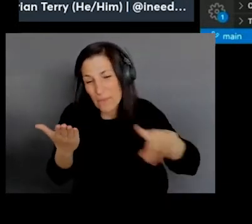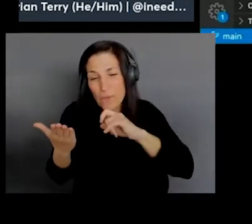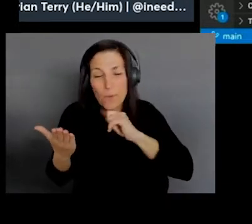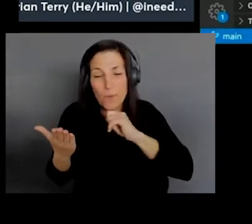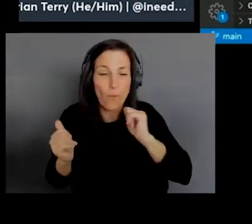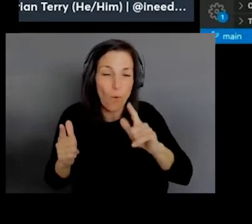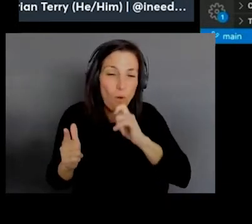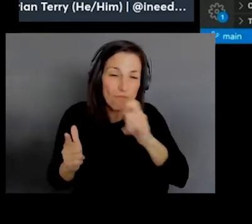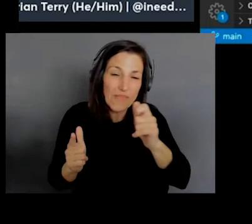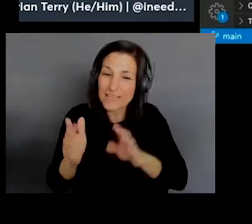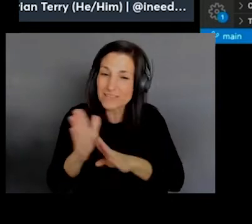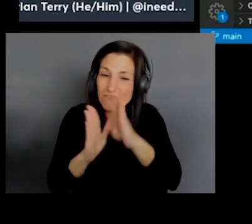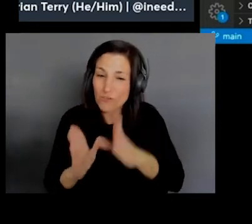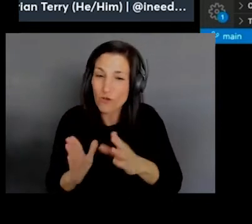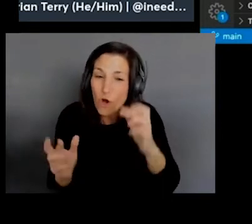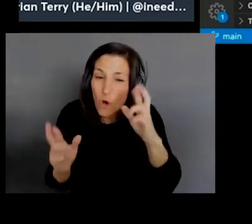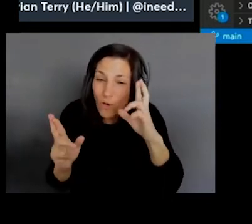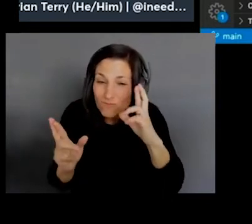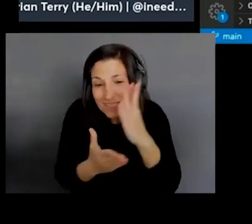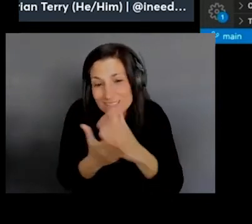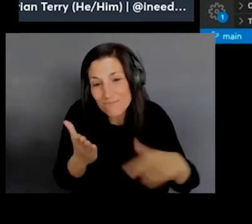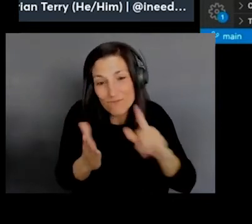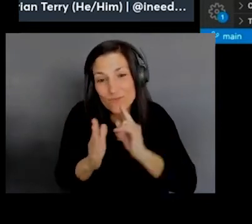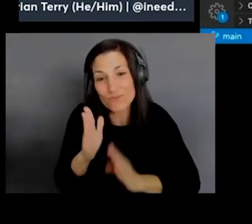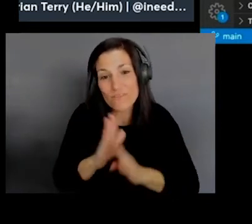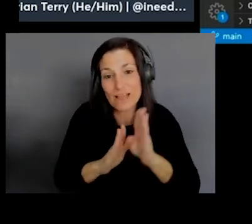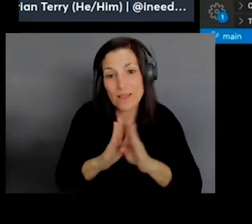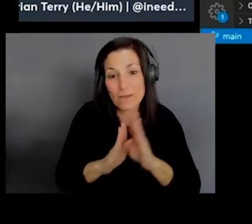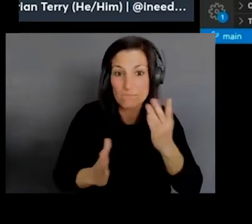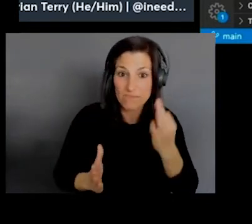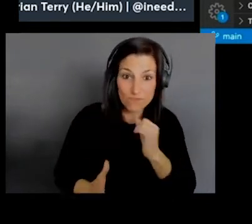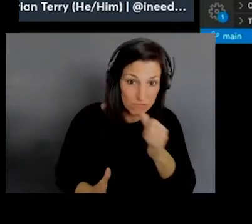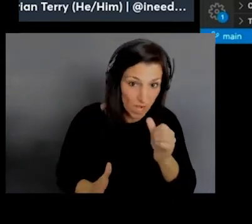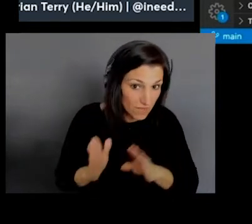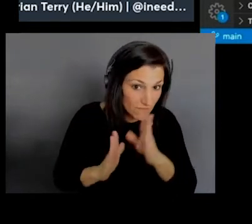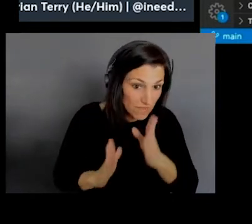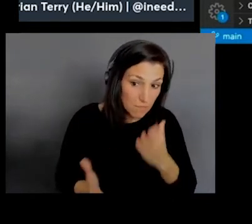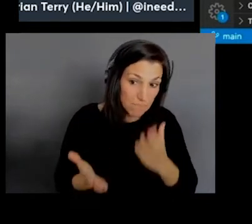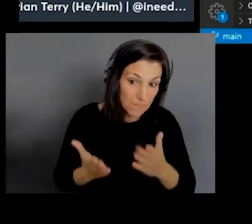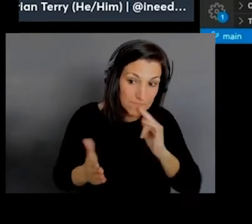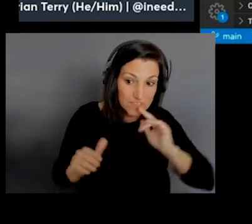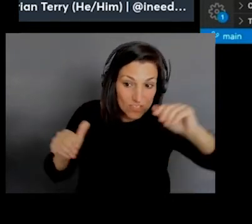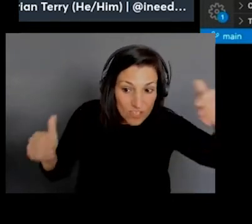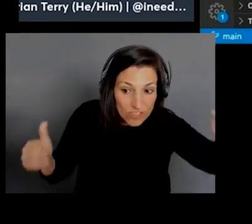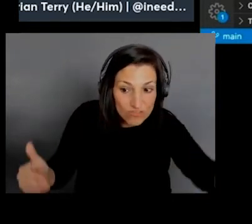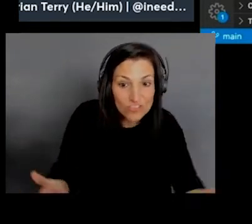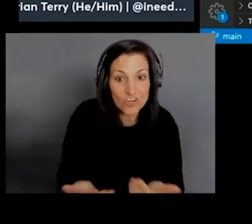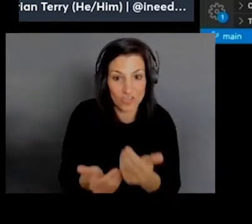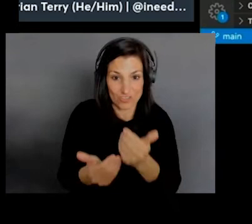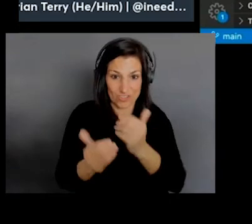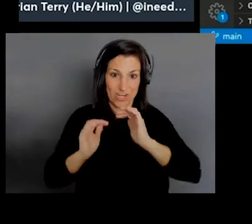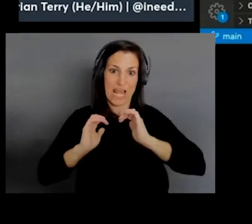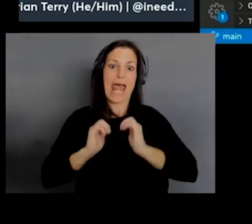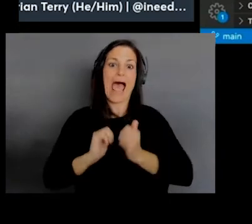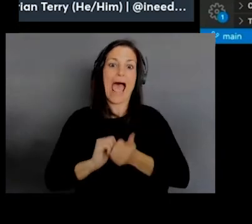If not, maybe this can be an intro into how we start build some of the services. So what I've decided to use in this demo,